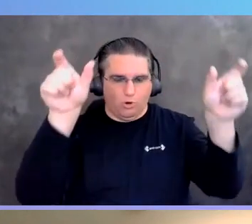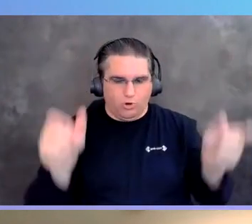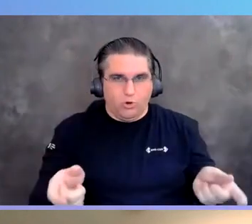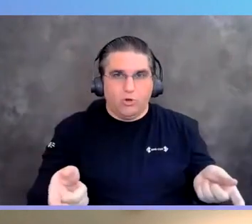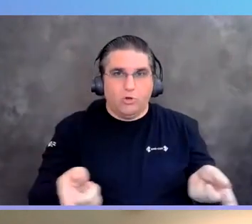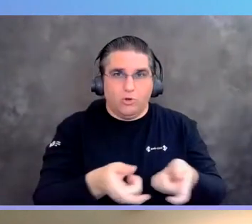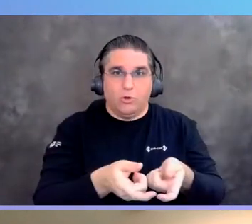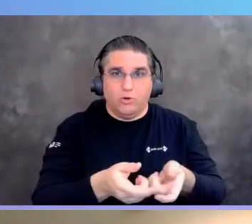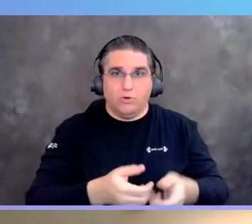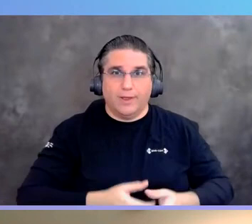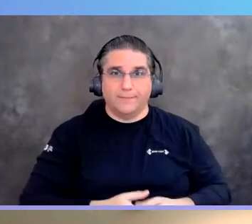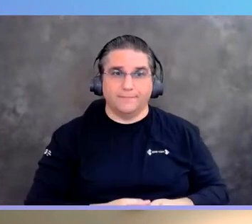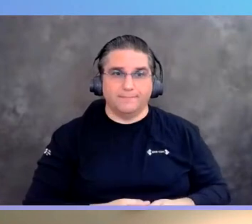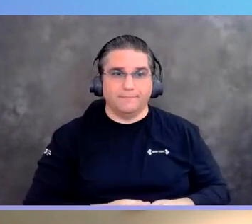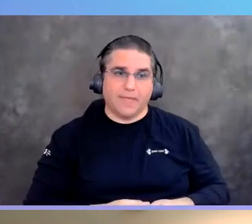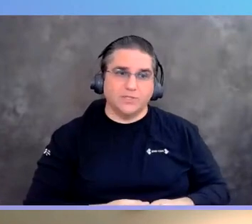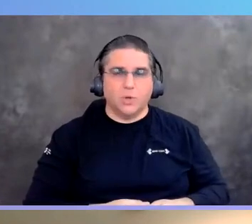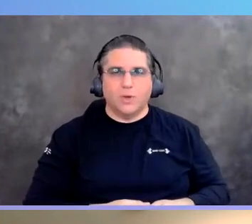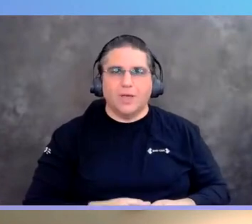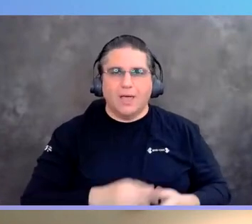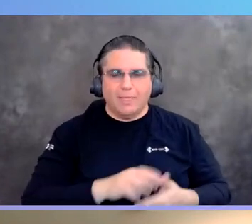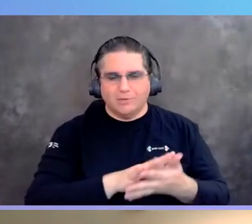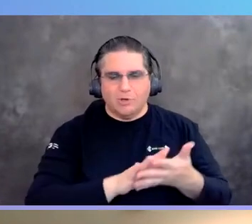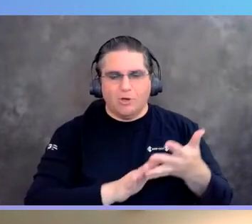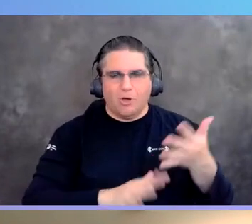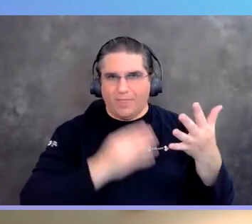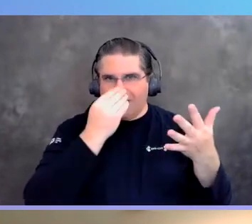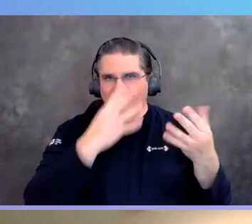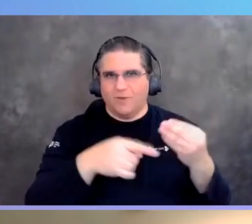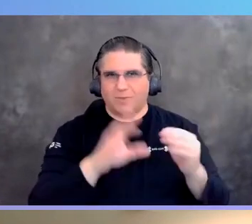that's a little bit about that image. Uh, next slide please.